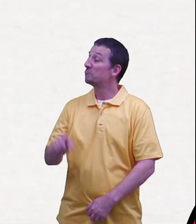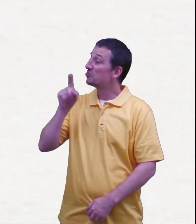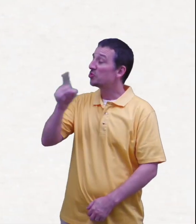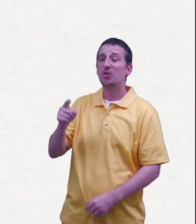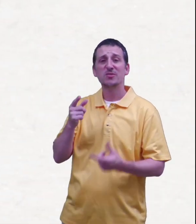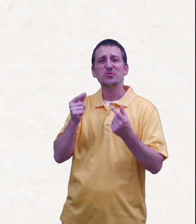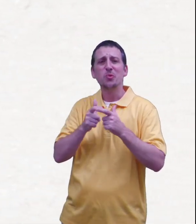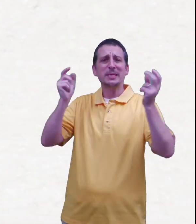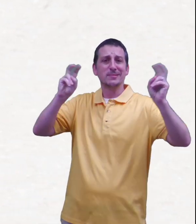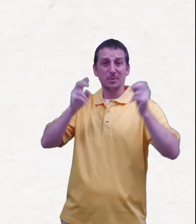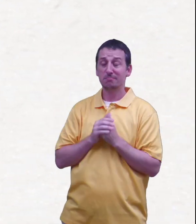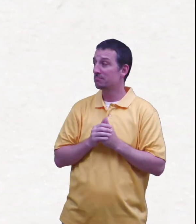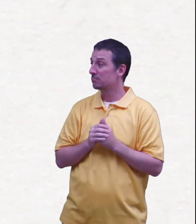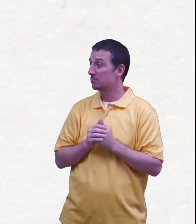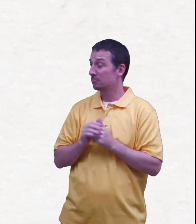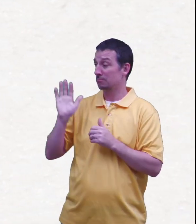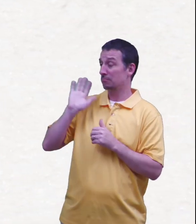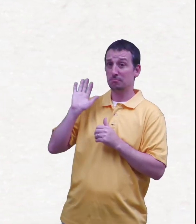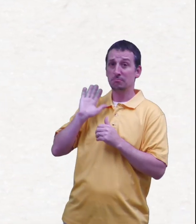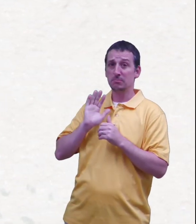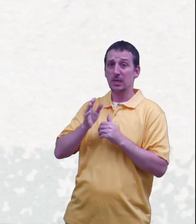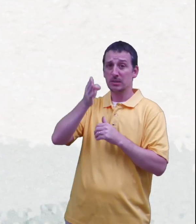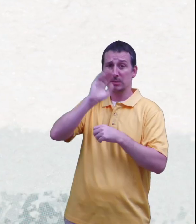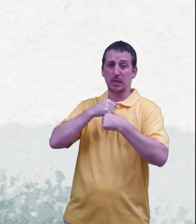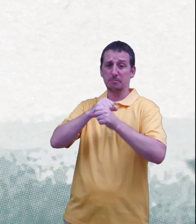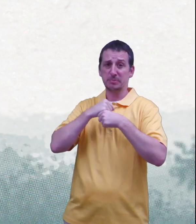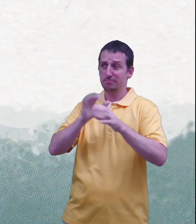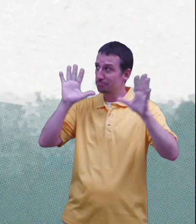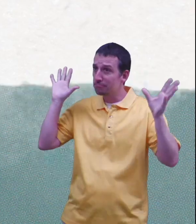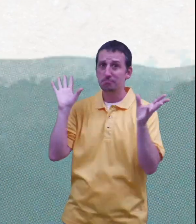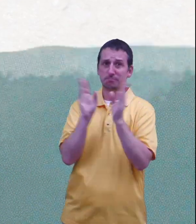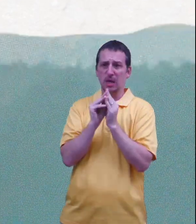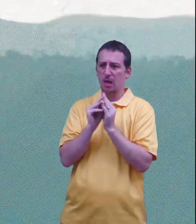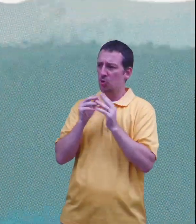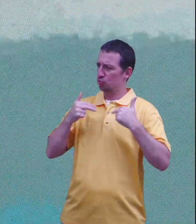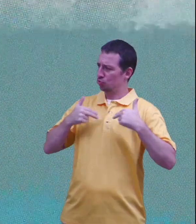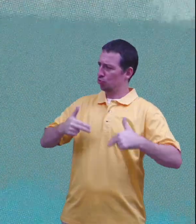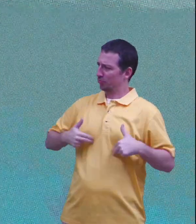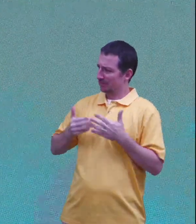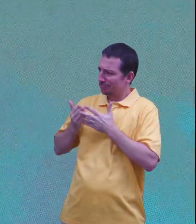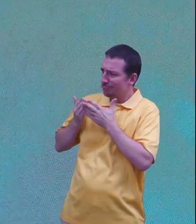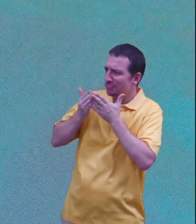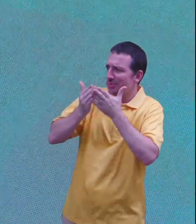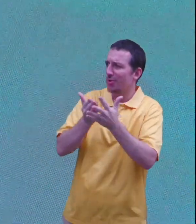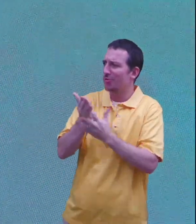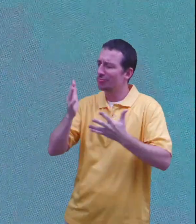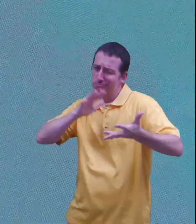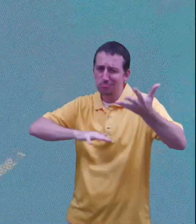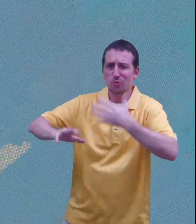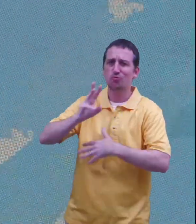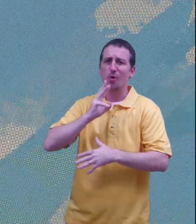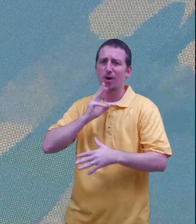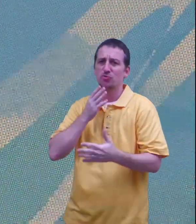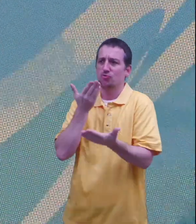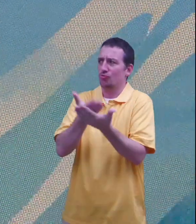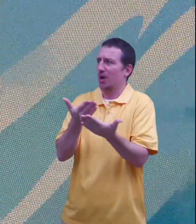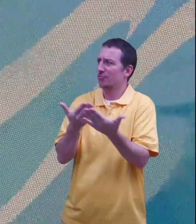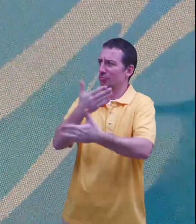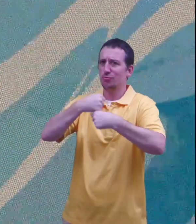Totally. How about a big one? How God brings humanity through chaotic waters into a new world.